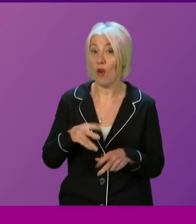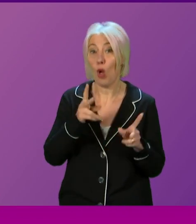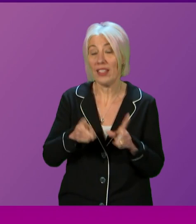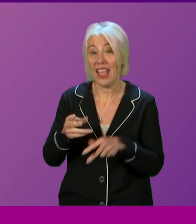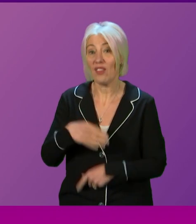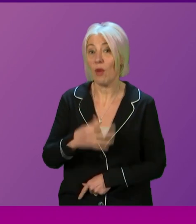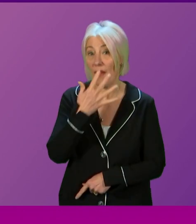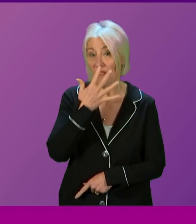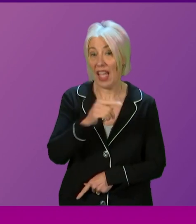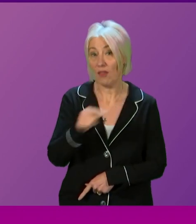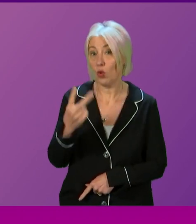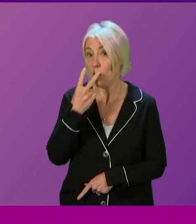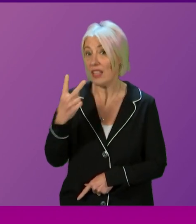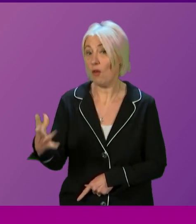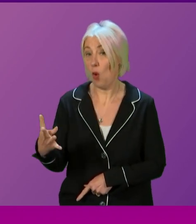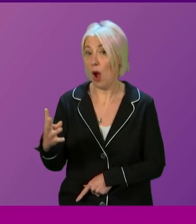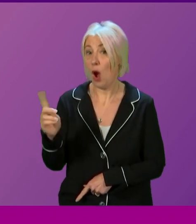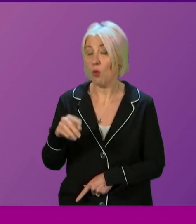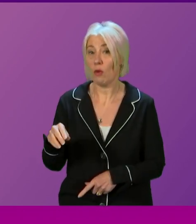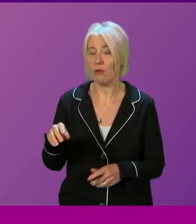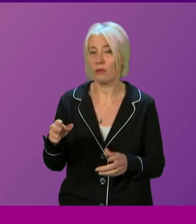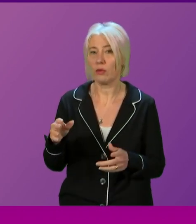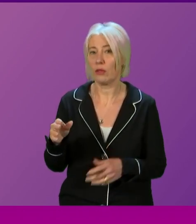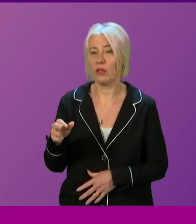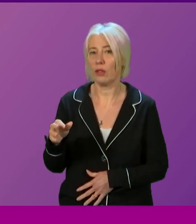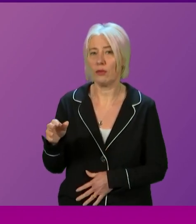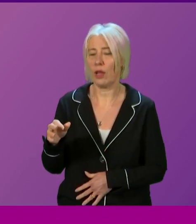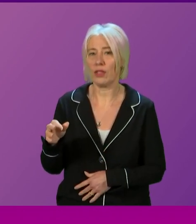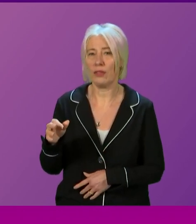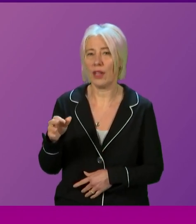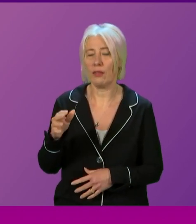country are from suicide. In the words of Charlie’s mum,